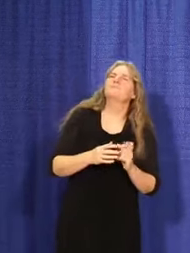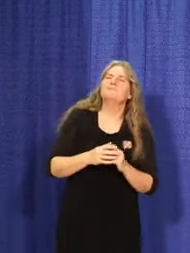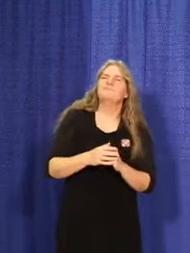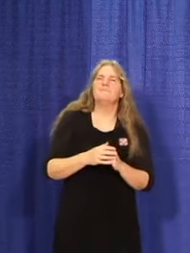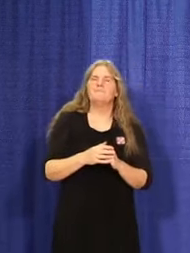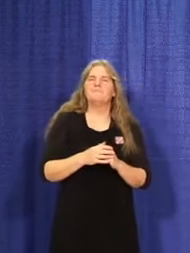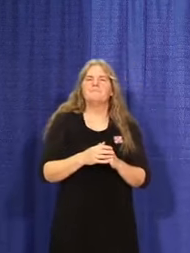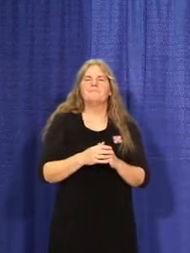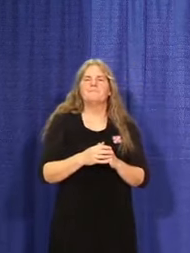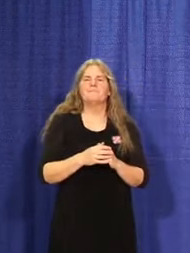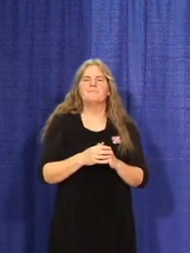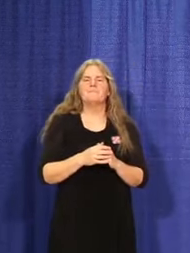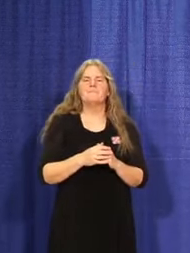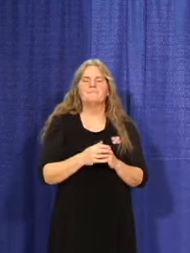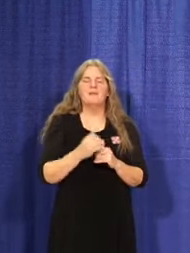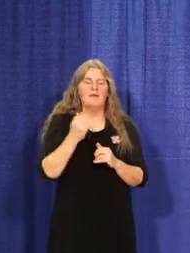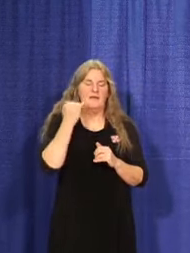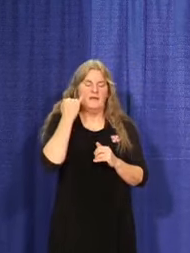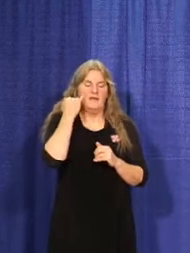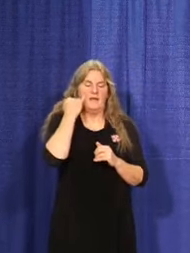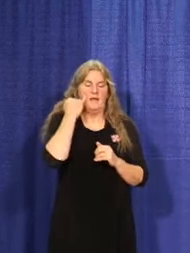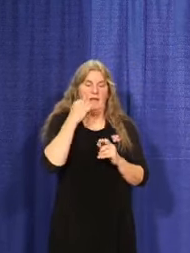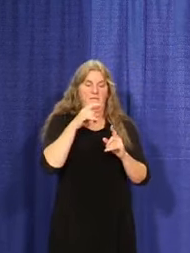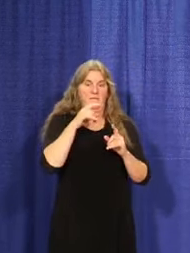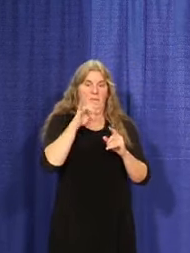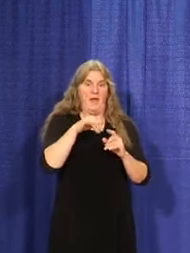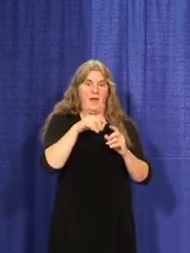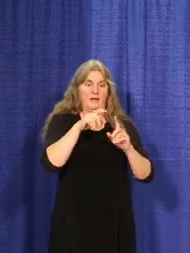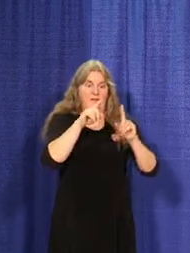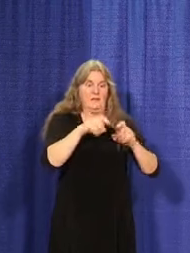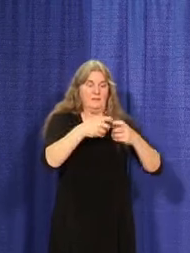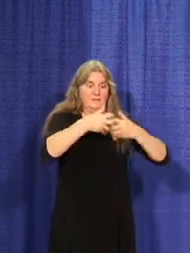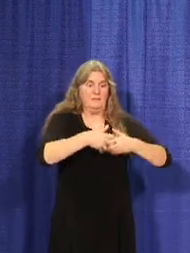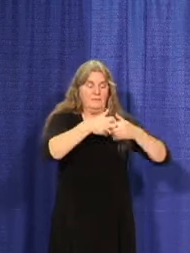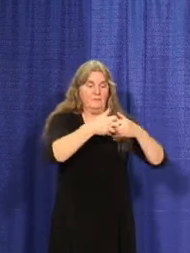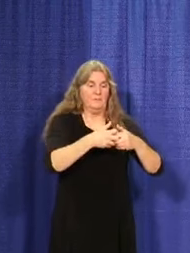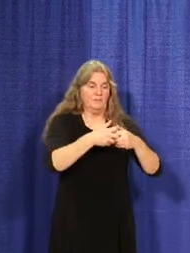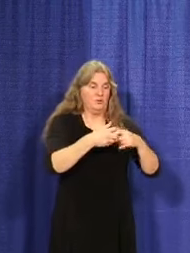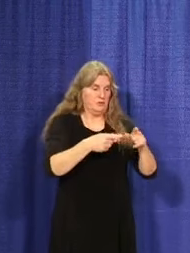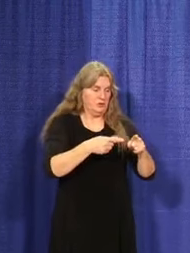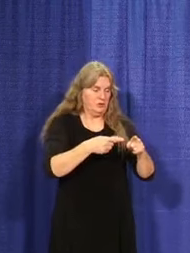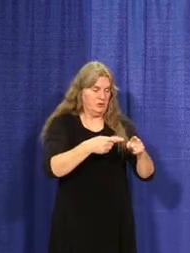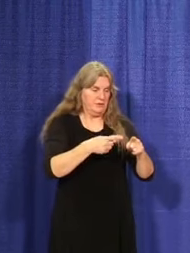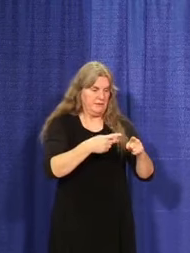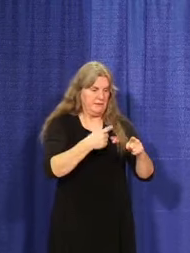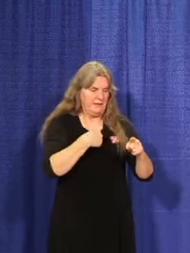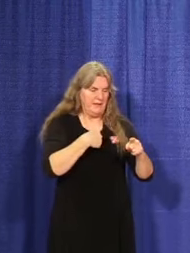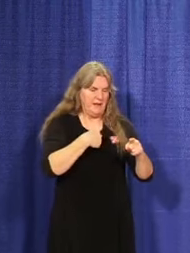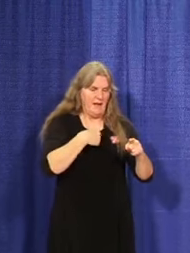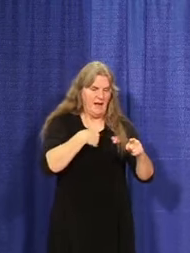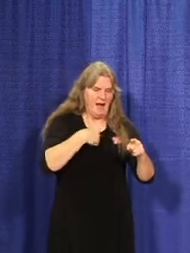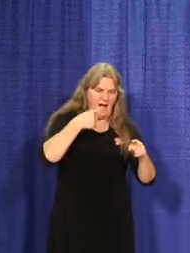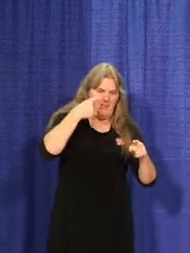Yeah, I guess if it were able to talk to us, it would say I think I'm seeing traces of COVID